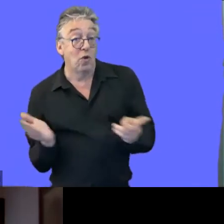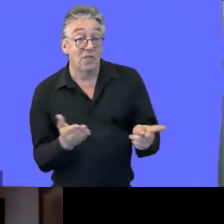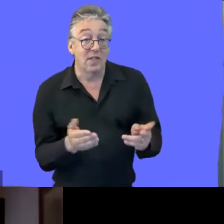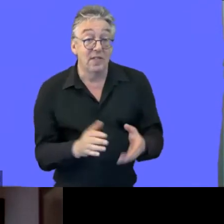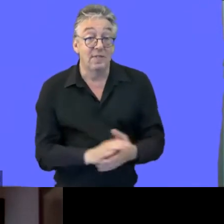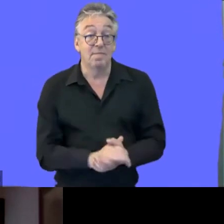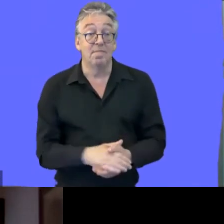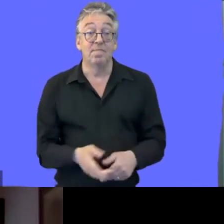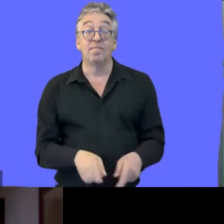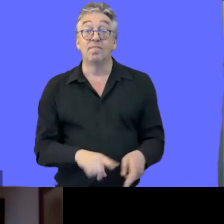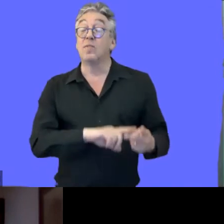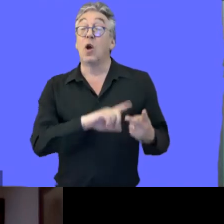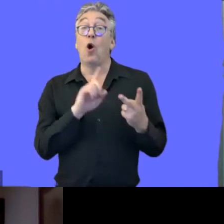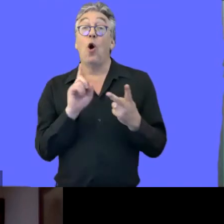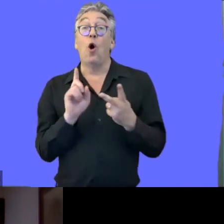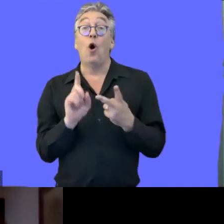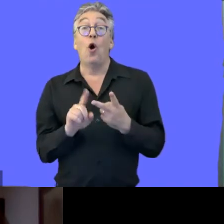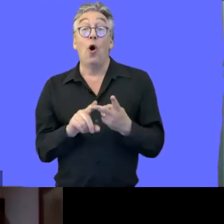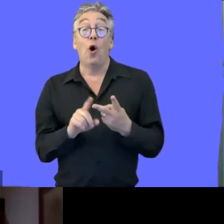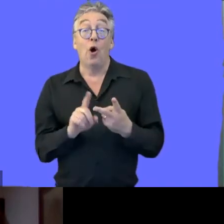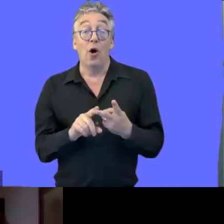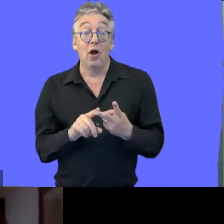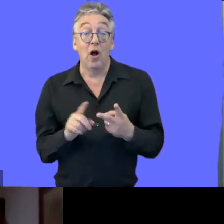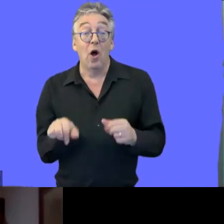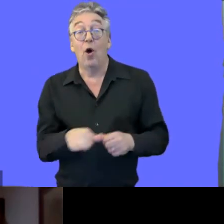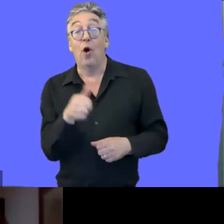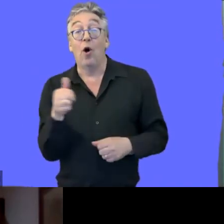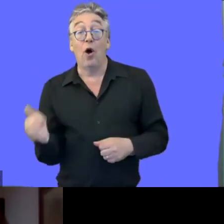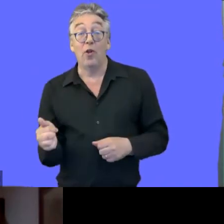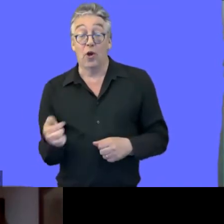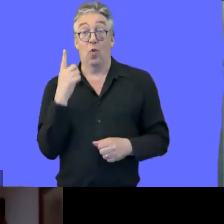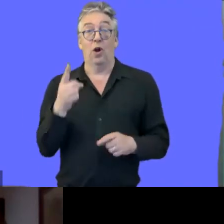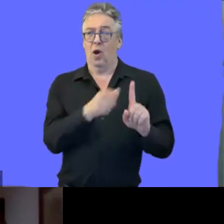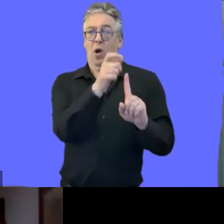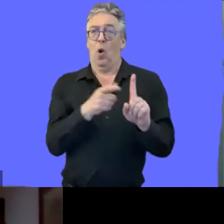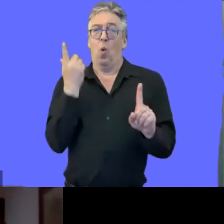This is a case concerning a young woman with disabilities